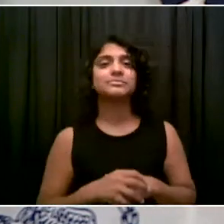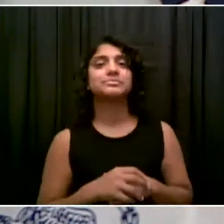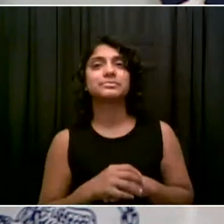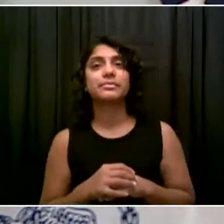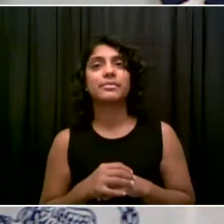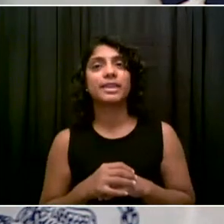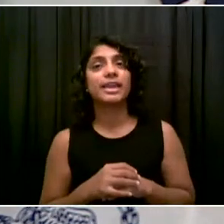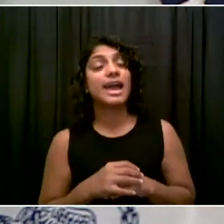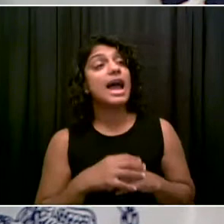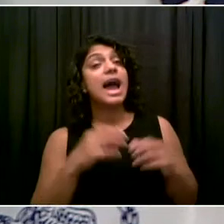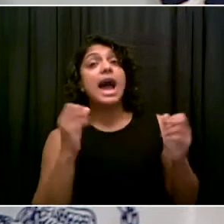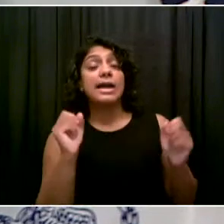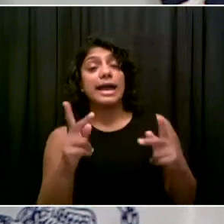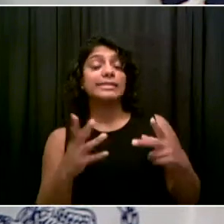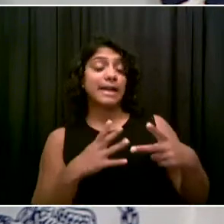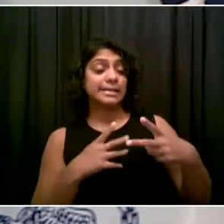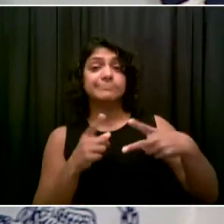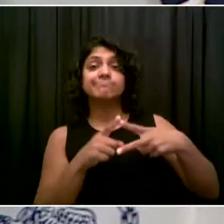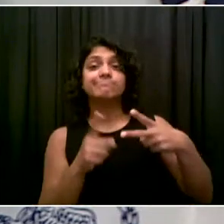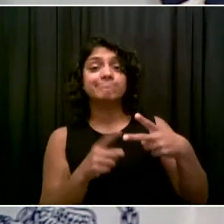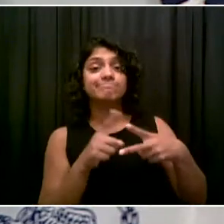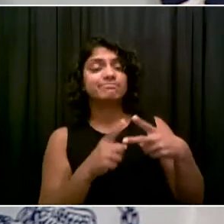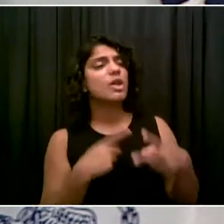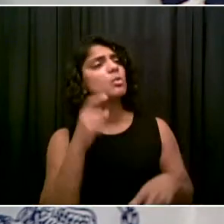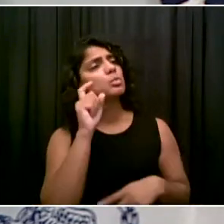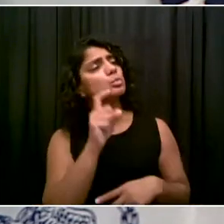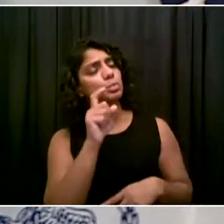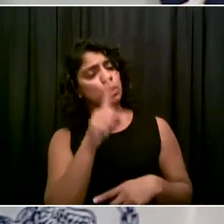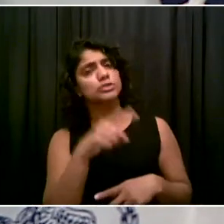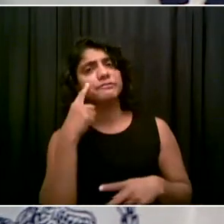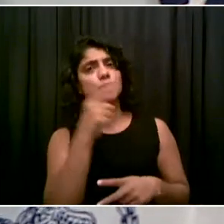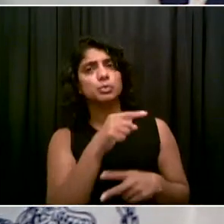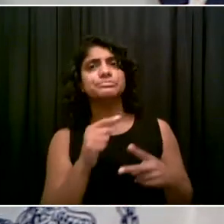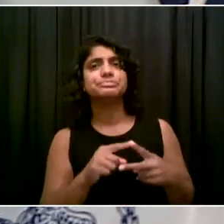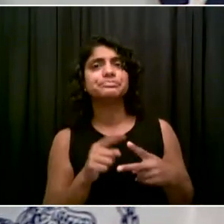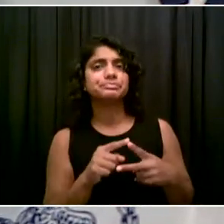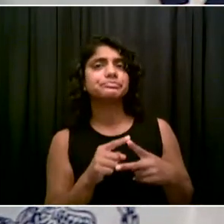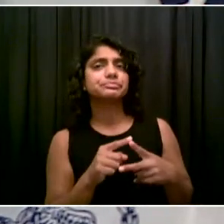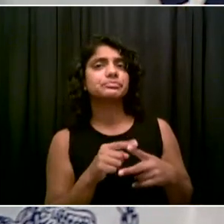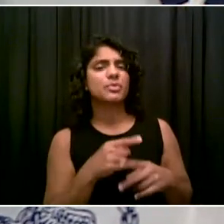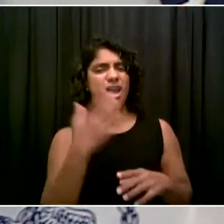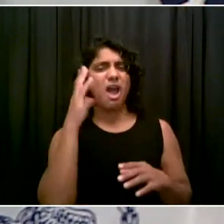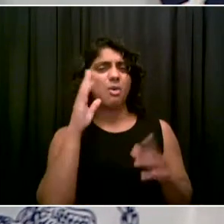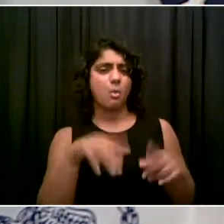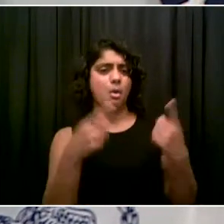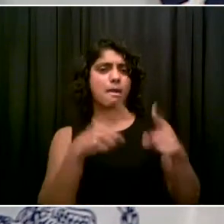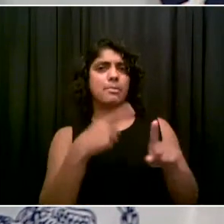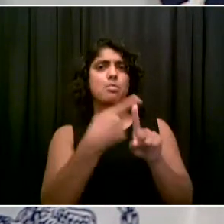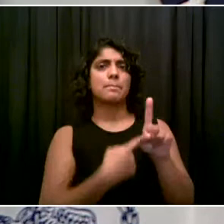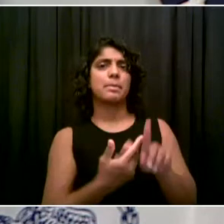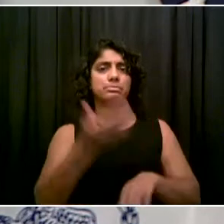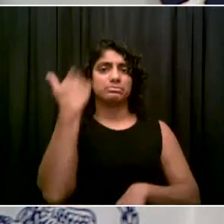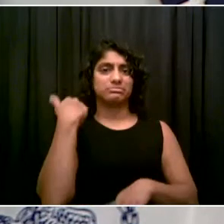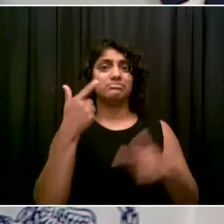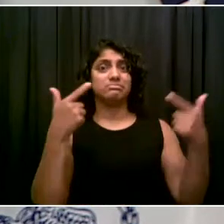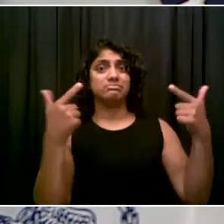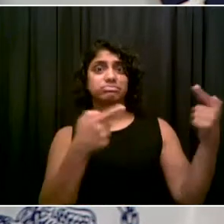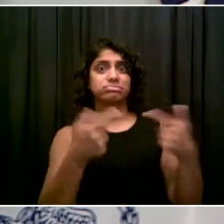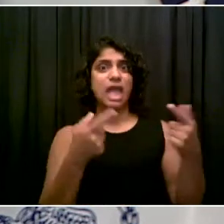MICHAEL HOW IF YOU BEEN? I'M GOOD. Reporter: I WANTED TO ASK ABOUT THE SHOOTING THAT